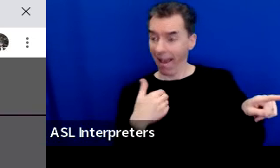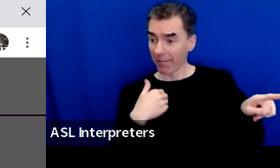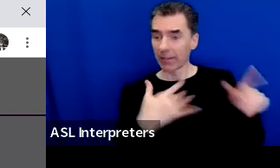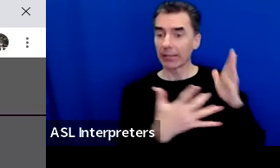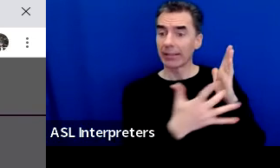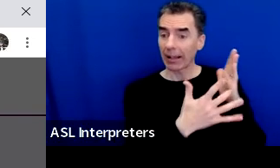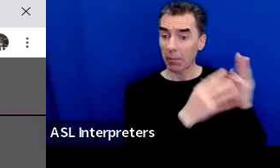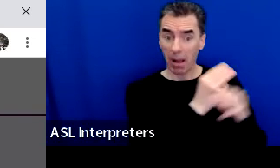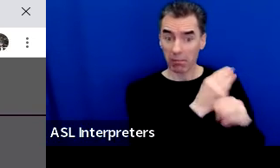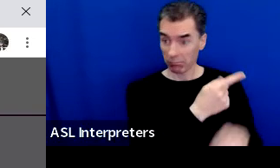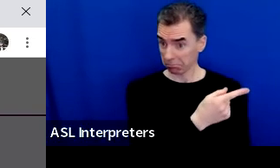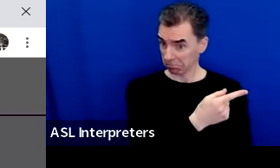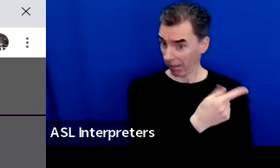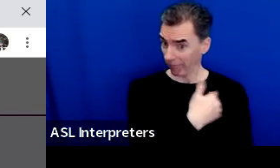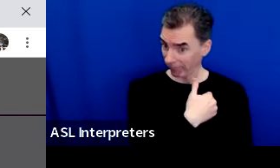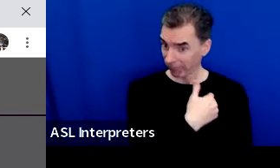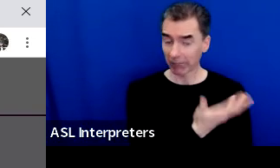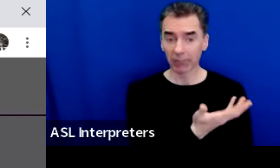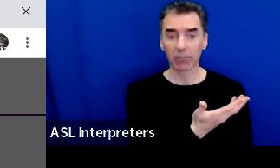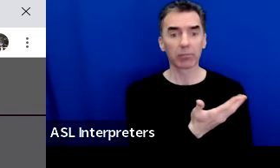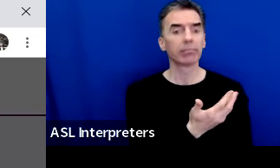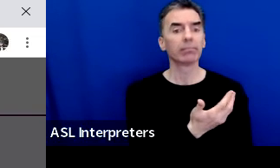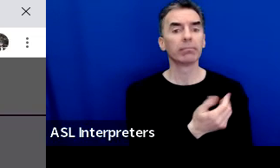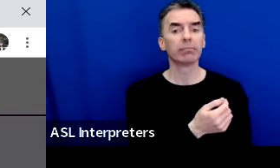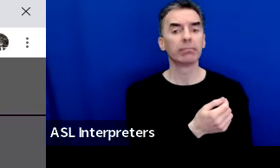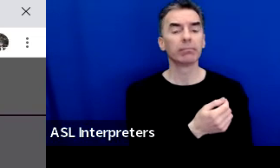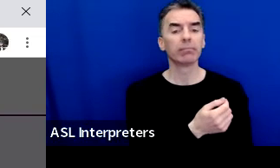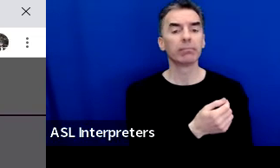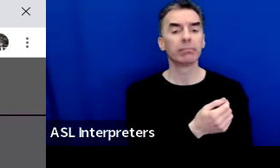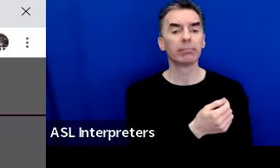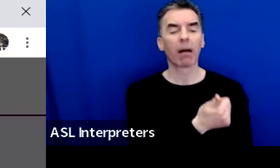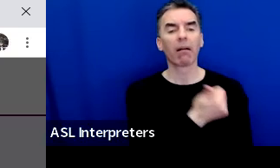All right. Here's let's see what else we got.